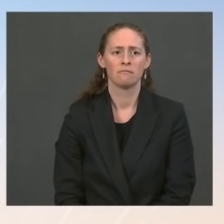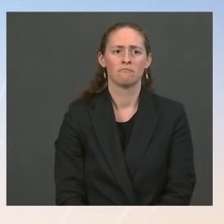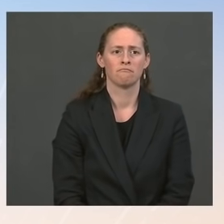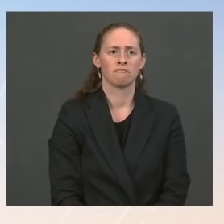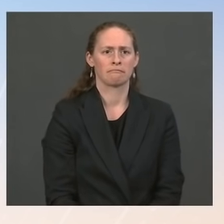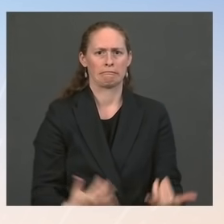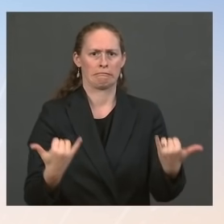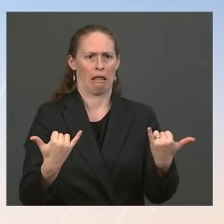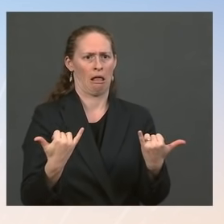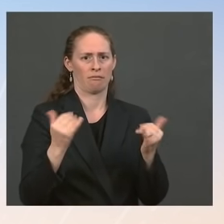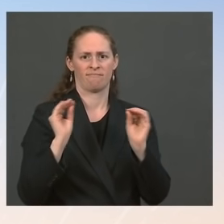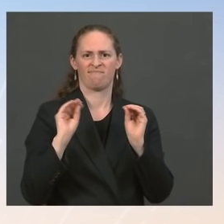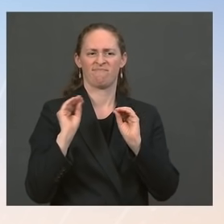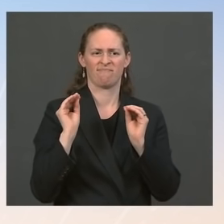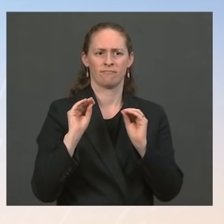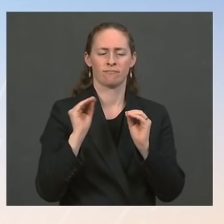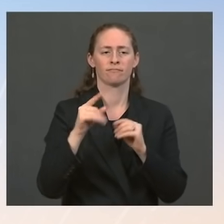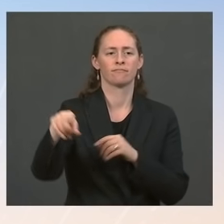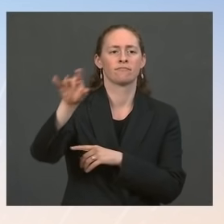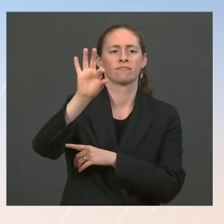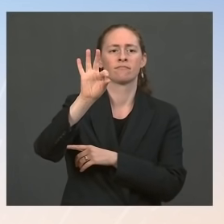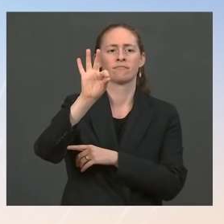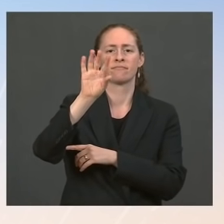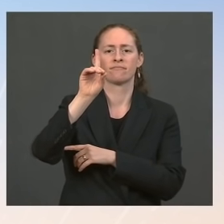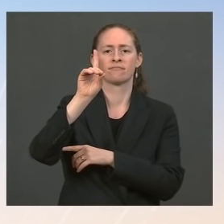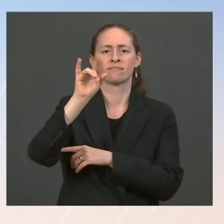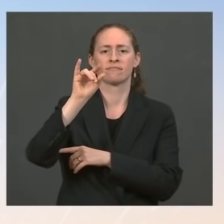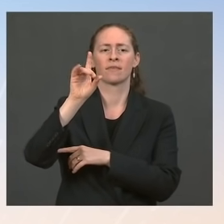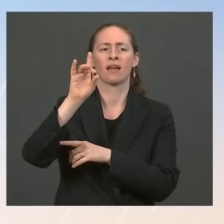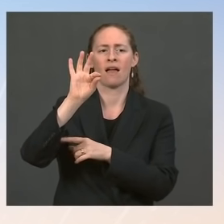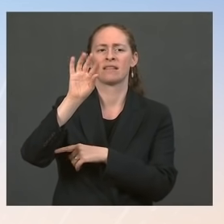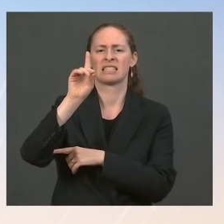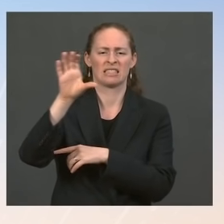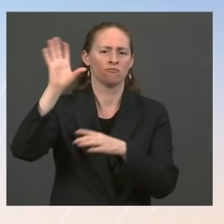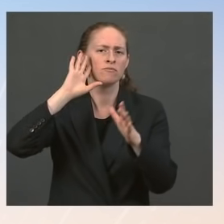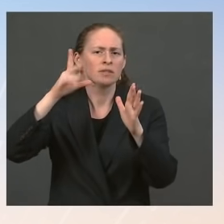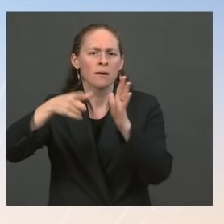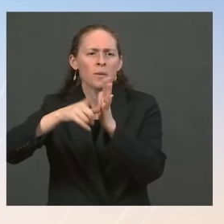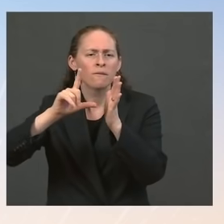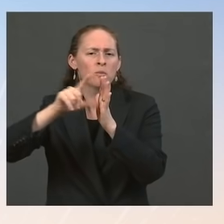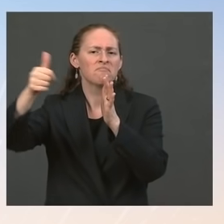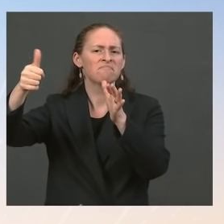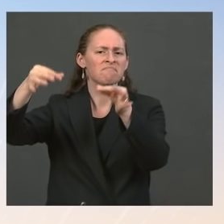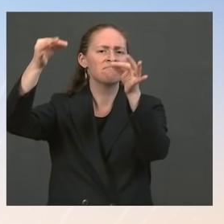Obviously, that's up to the FTC, in terms of their timeline. But I would assure you we're not only engaged with OPEC,